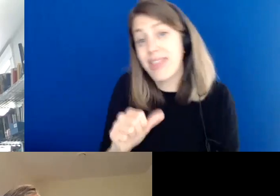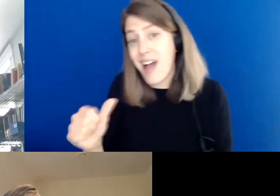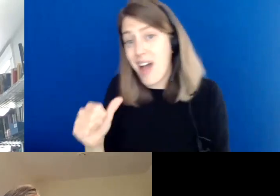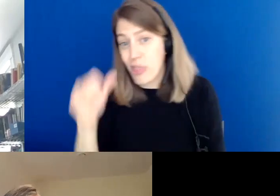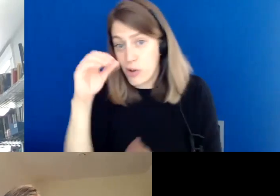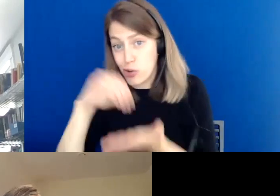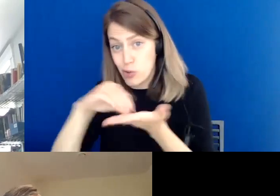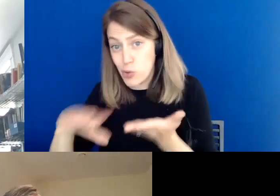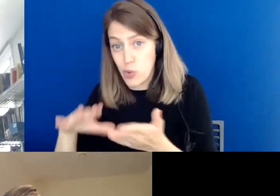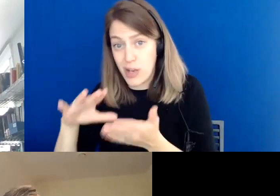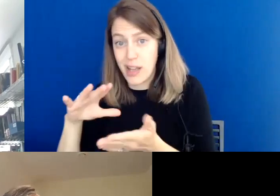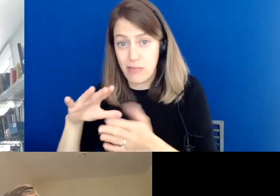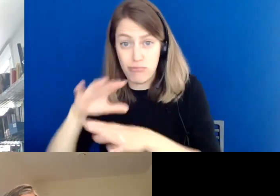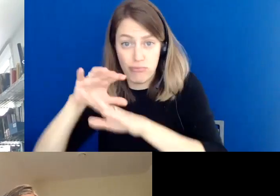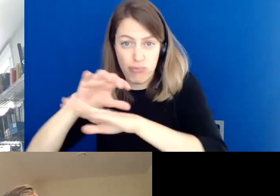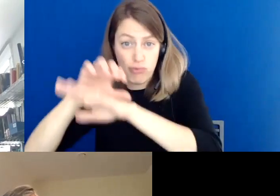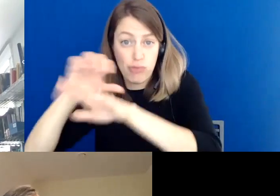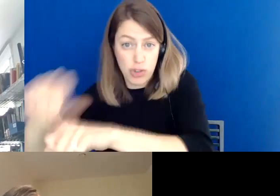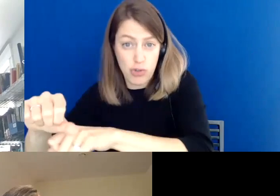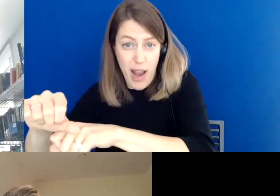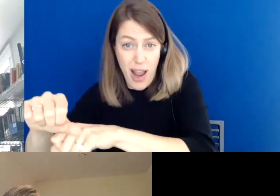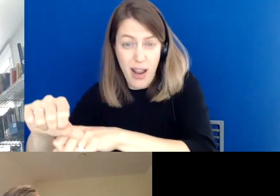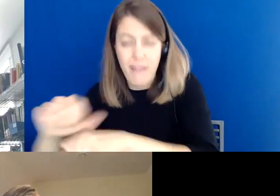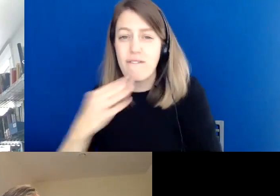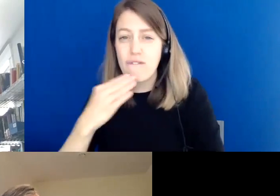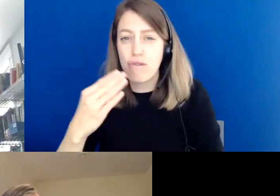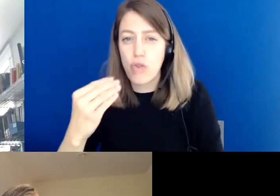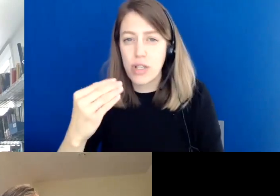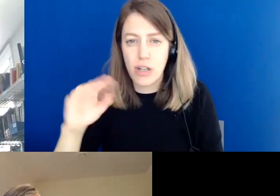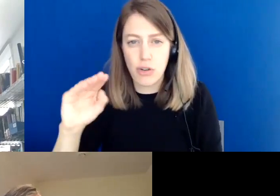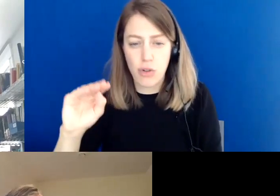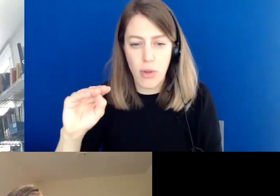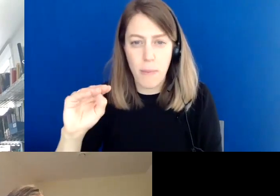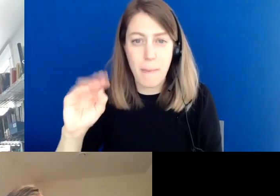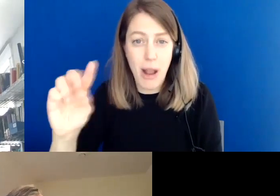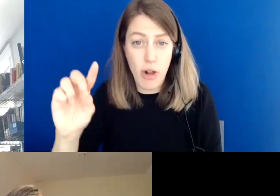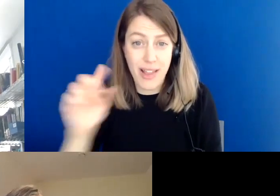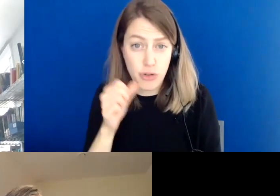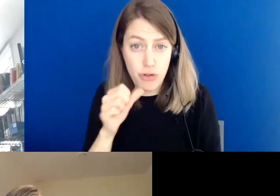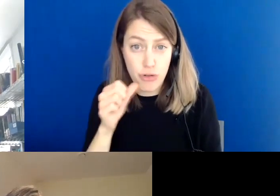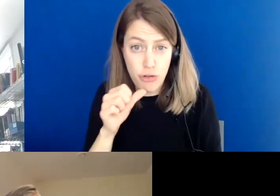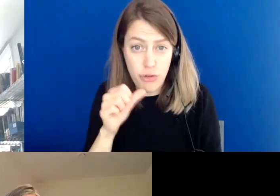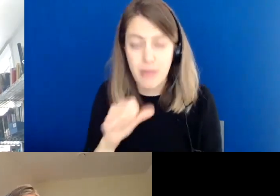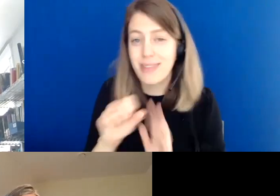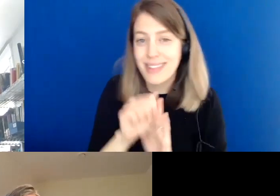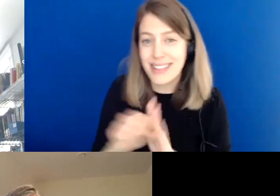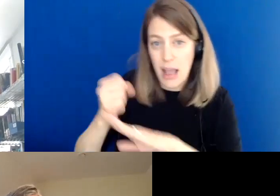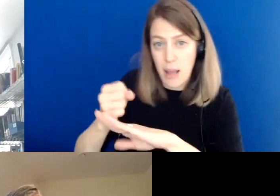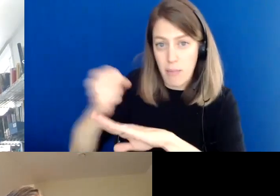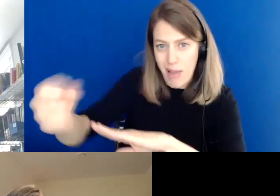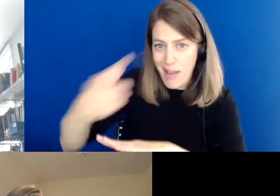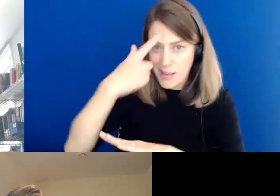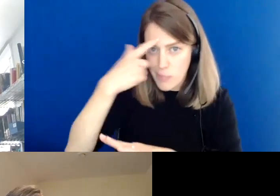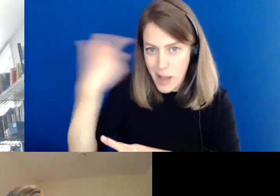a 14-year-old Maryland girl who had been placed by the state because she had scratched off part of her nose.